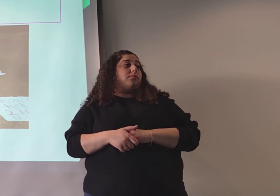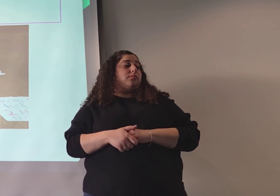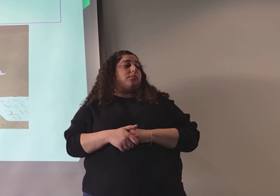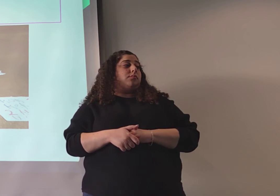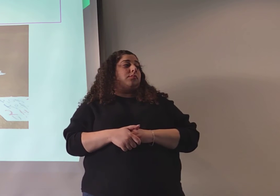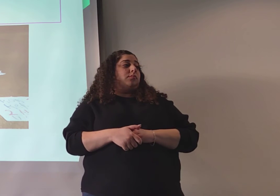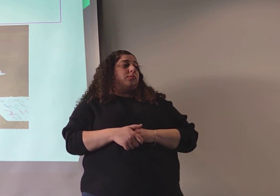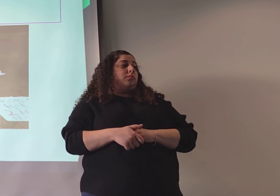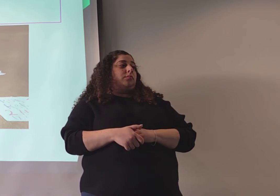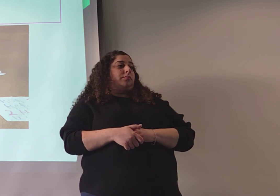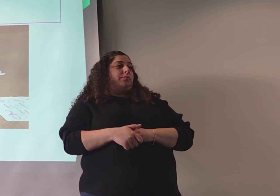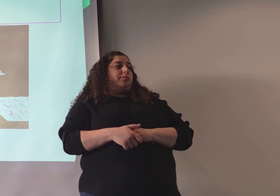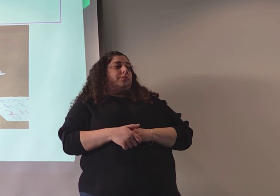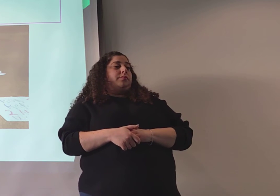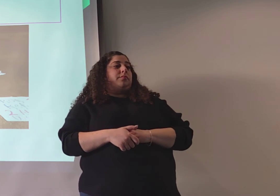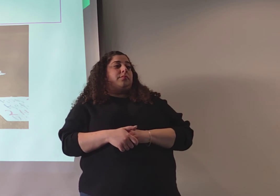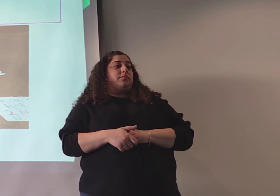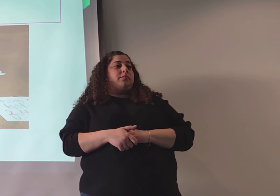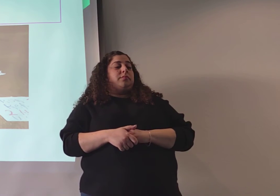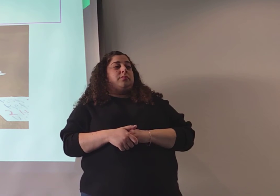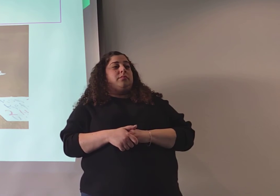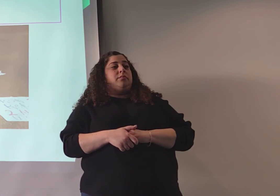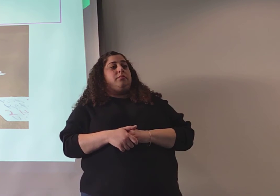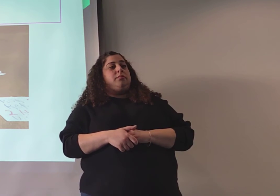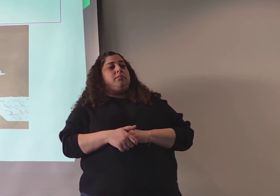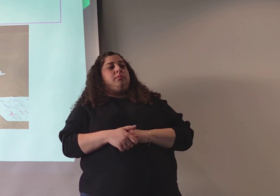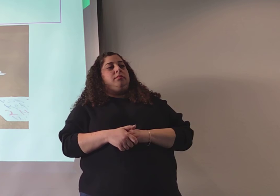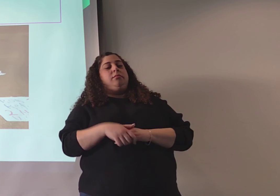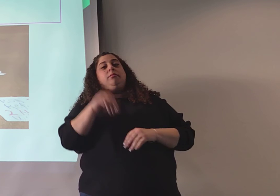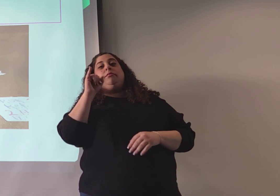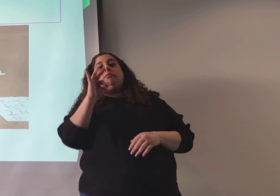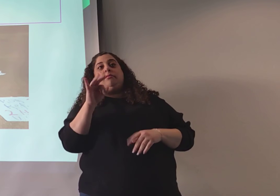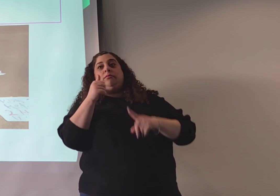and I know that they can help them at least. Yeah, yeah. It's possible.